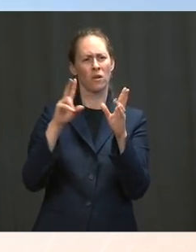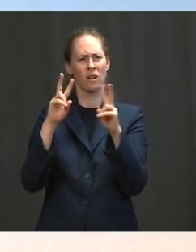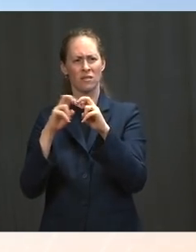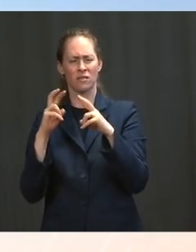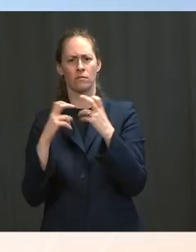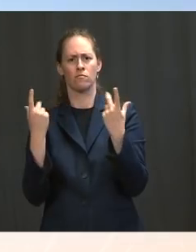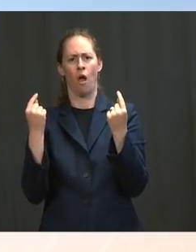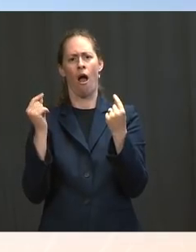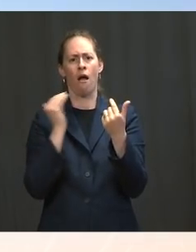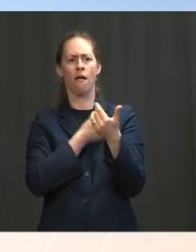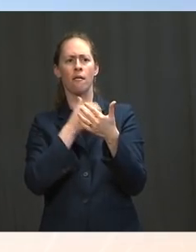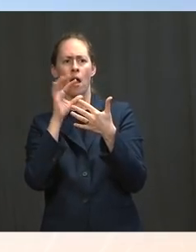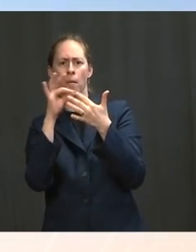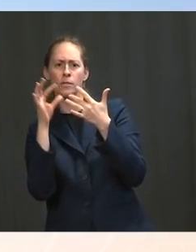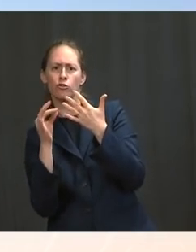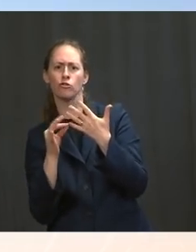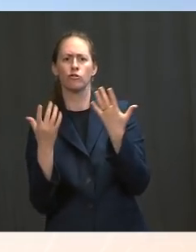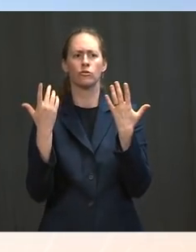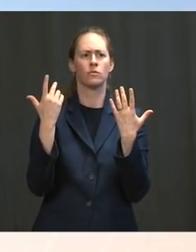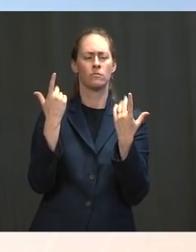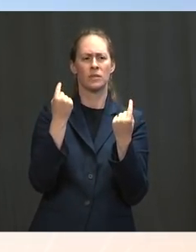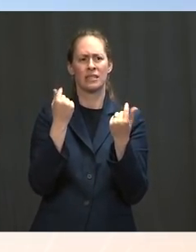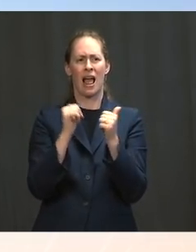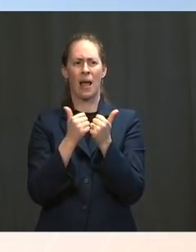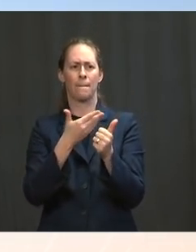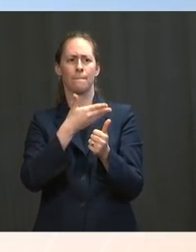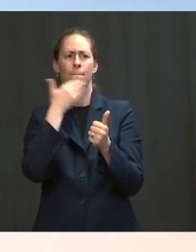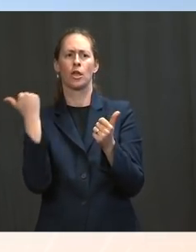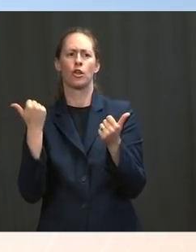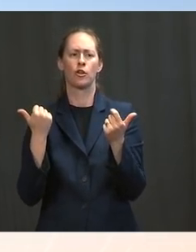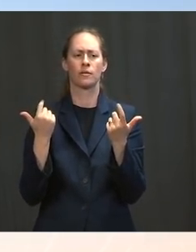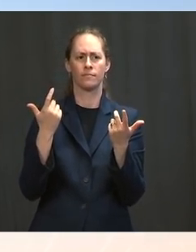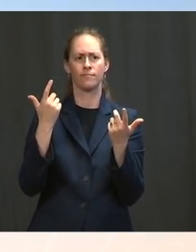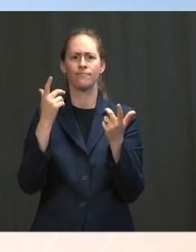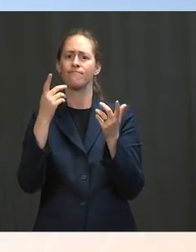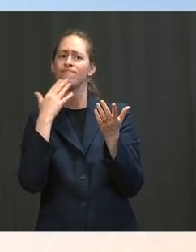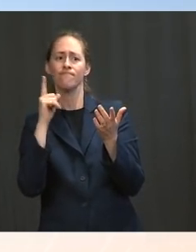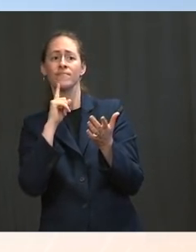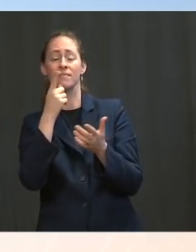and how we can better, again, put in place partnerships with the private sector; best practices;